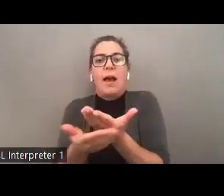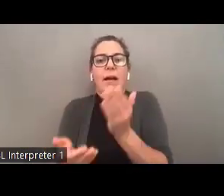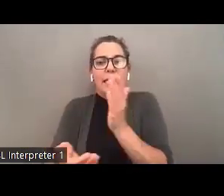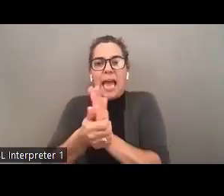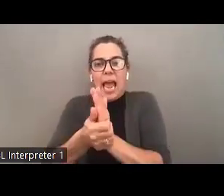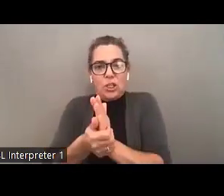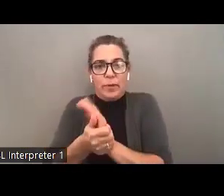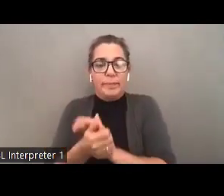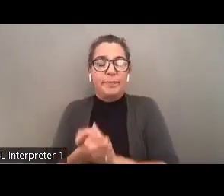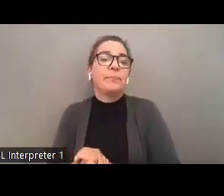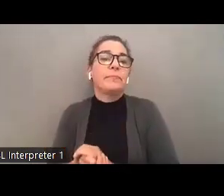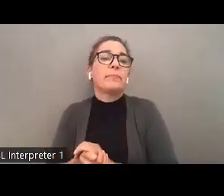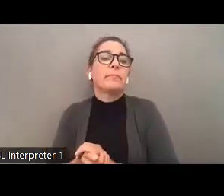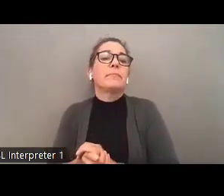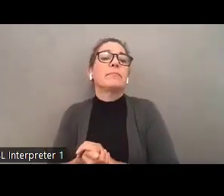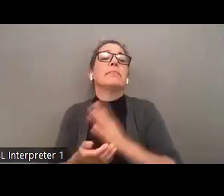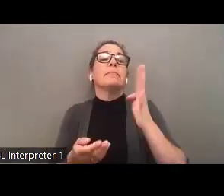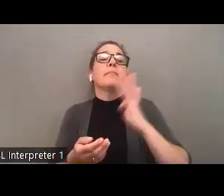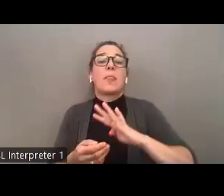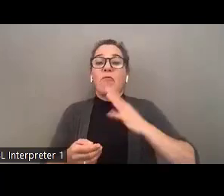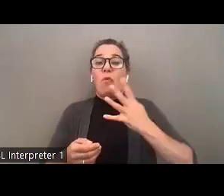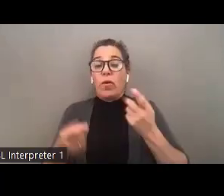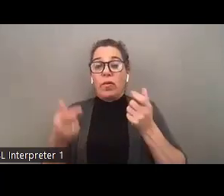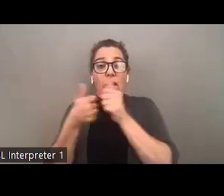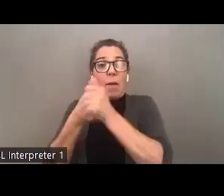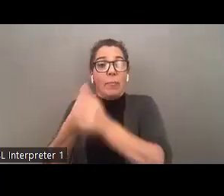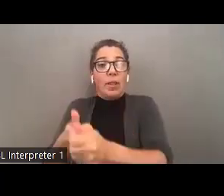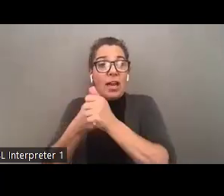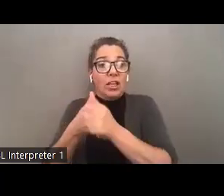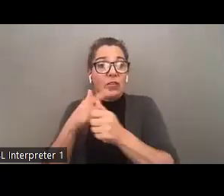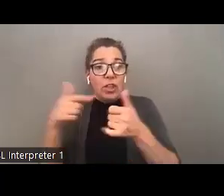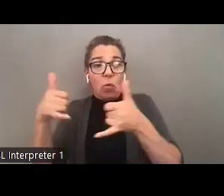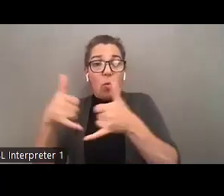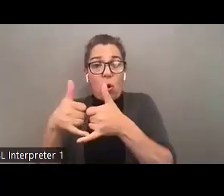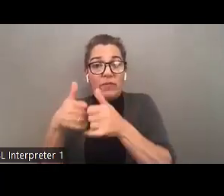Fourth, compliance for awards subject to the GDS policy will be handled in accordance